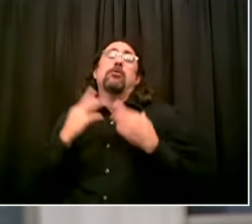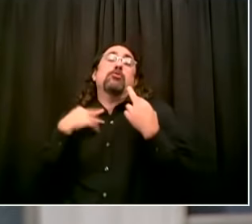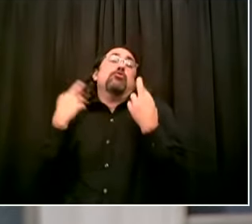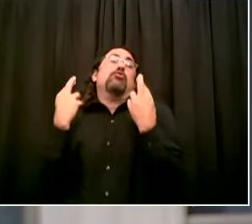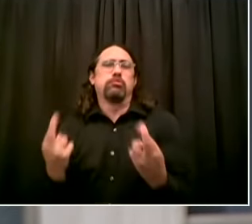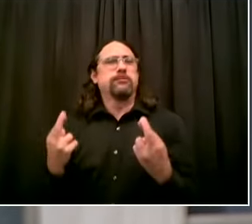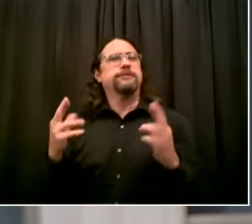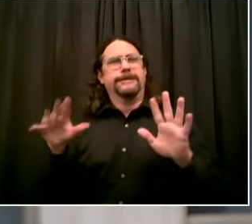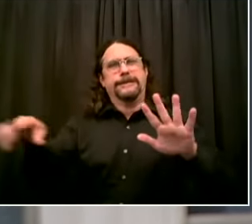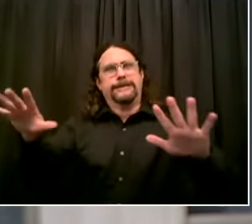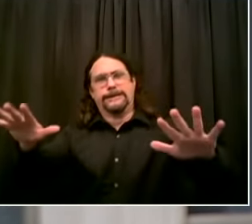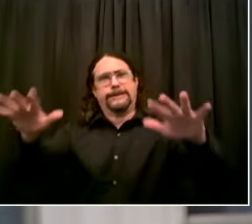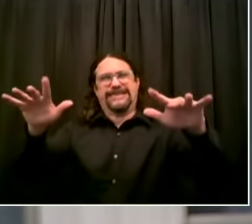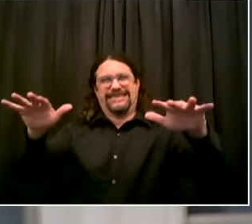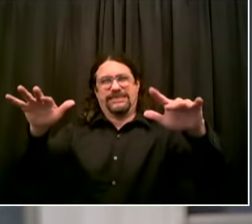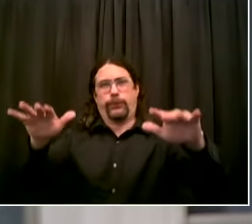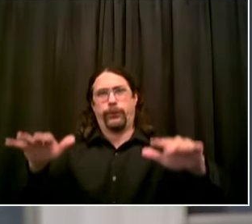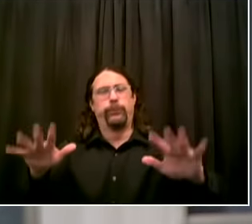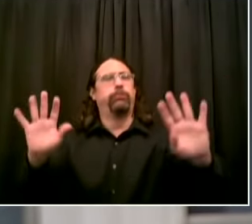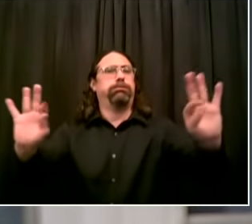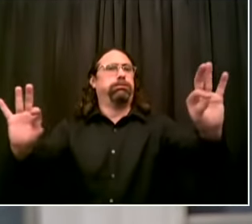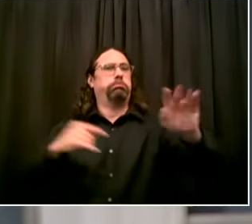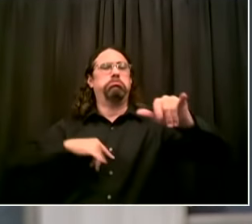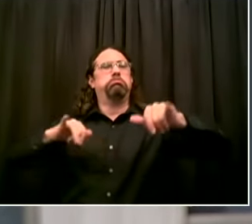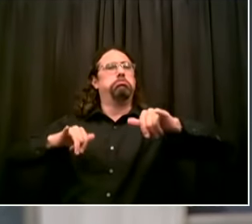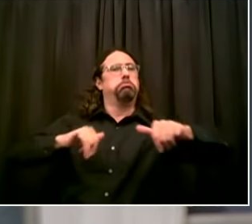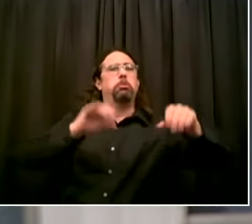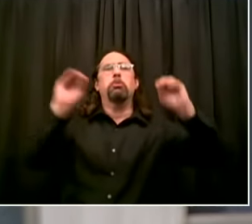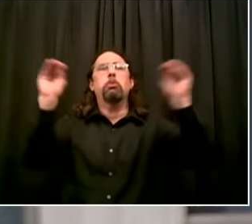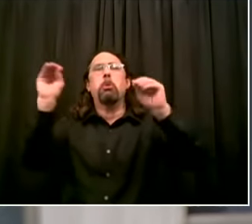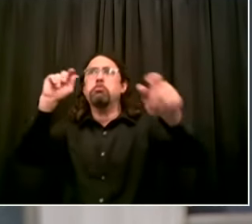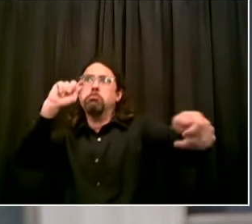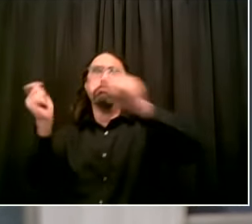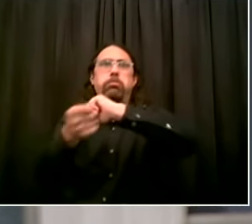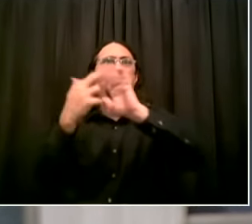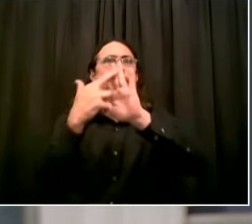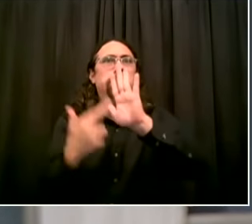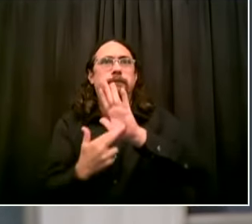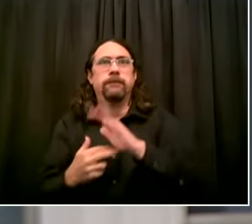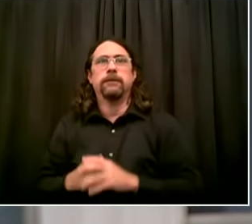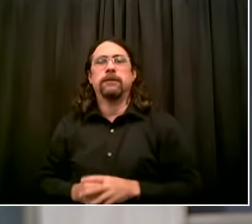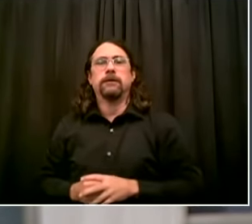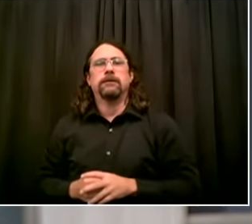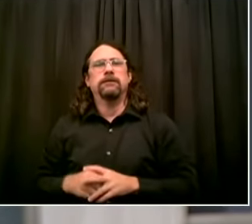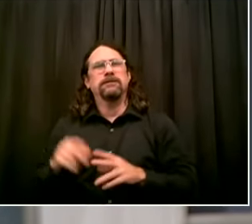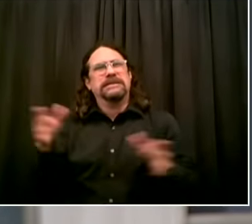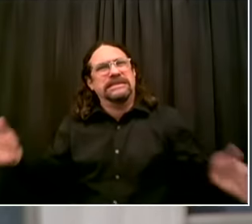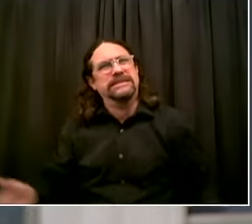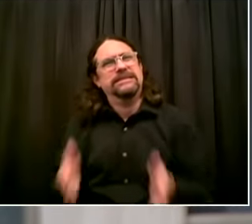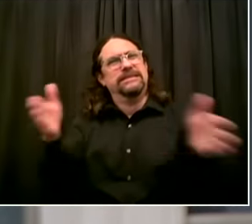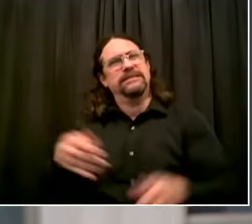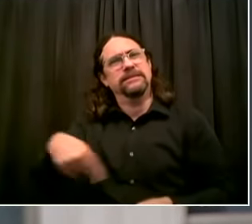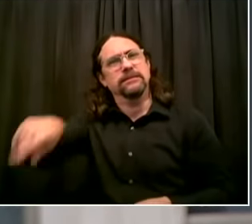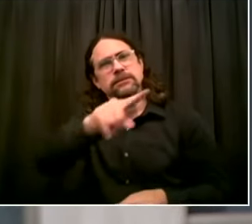THAT. MULTIPLE LEADERS REPORTED THAT IN THEIR SYNAGOGUES VEERYONE WAS WEARING A MASK AND PEOPLE WERE KEEPING THEIR DISTANCE.